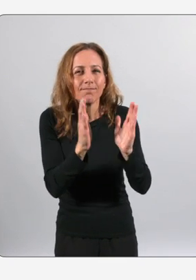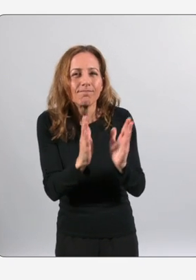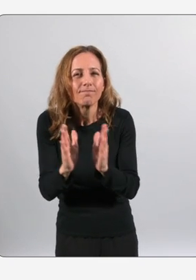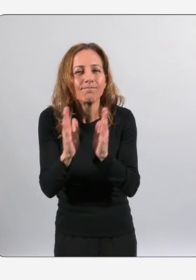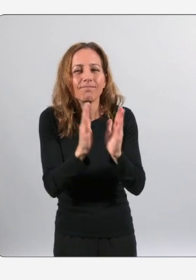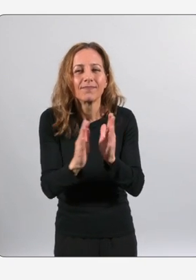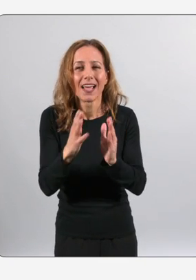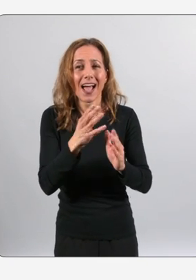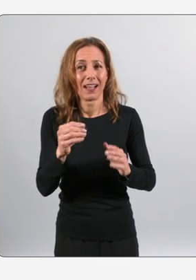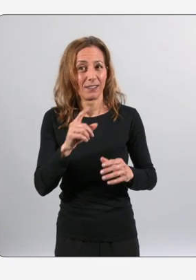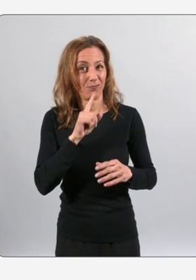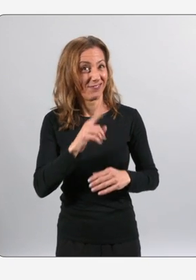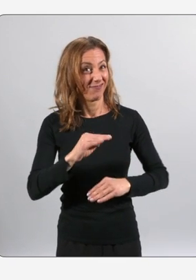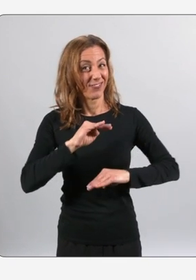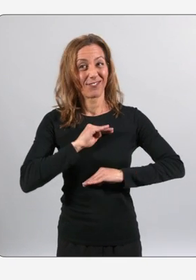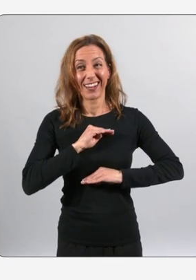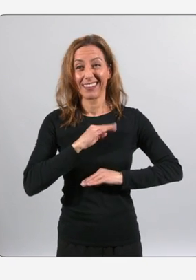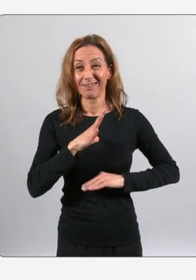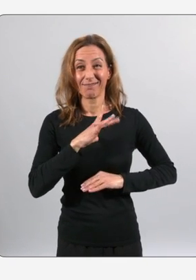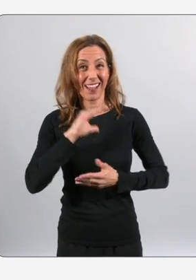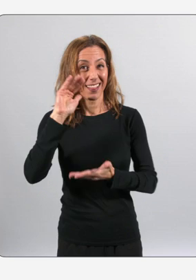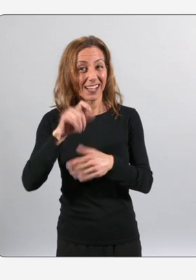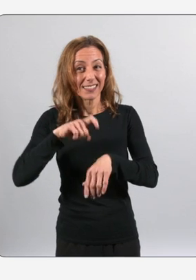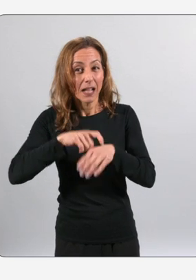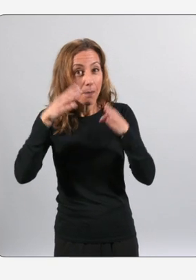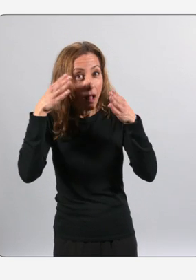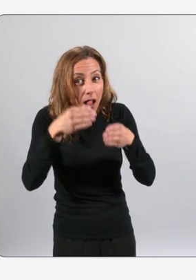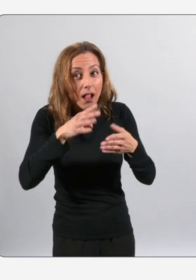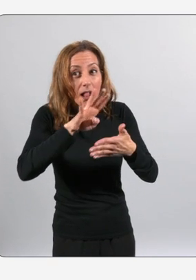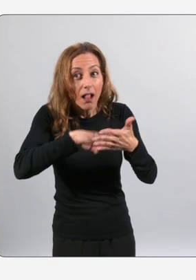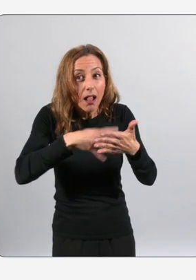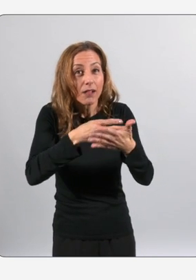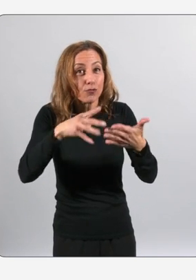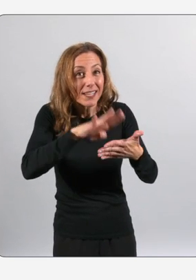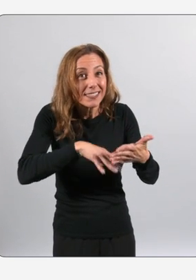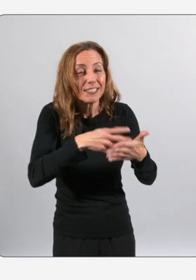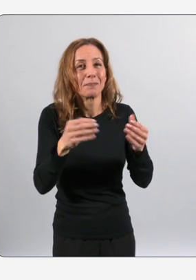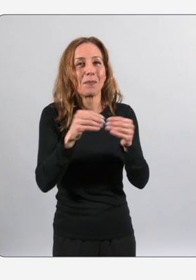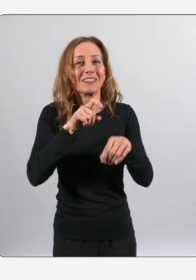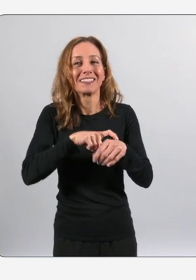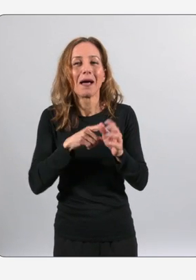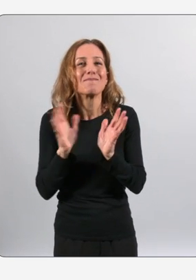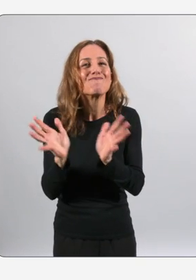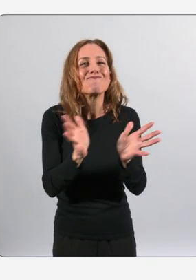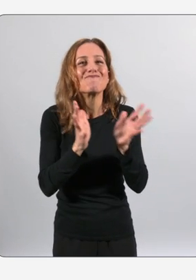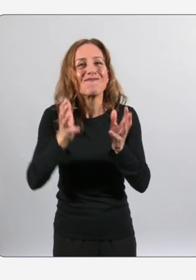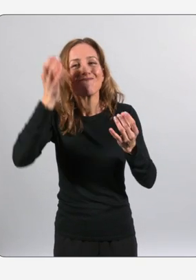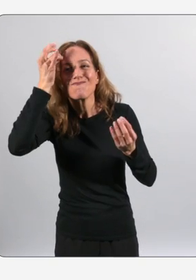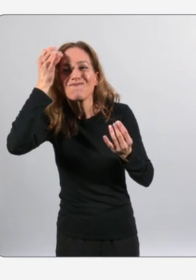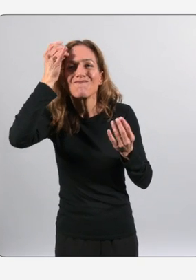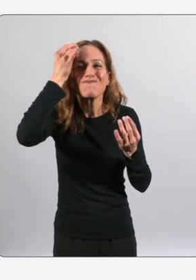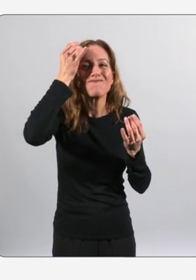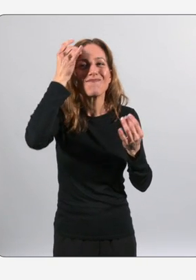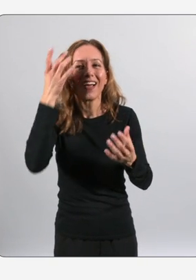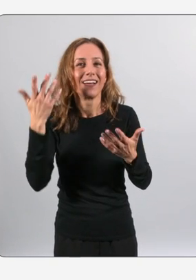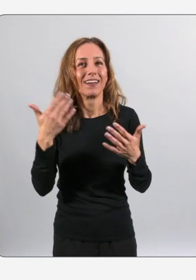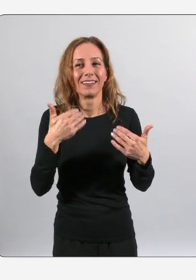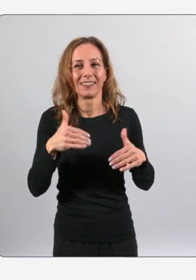less time in spreadsheets and more time talking like this and thinking about what we can do. And I see a lot more opportunities coming with AI.